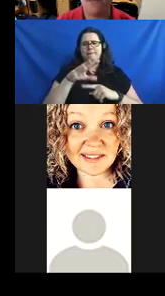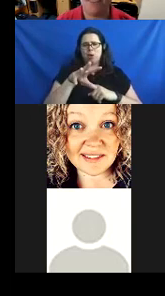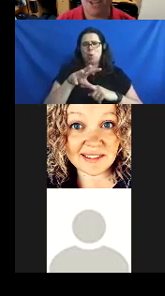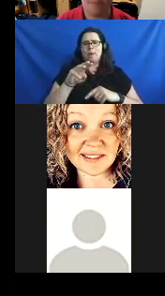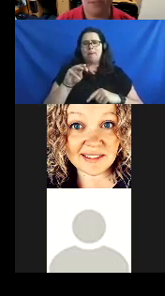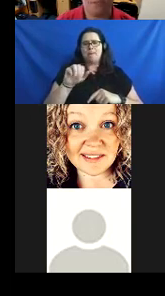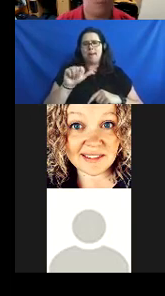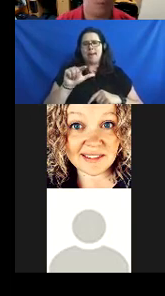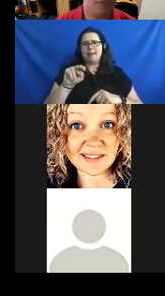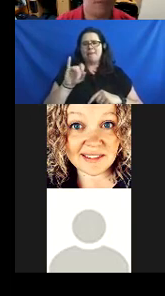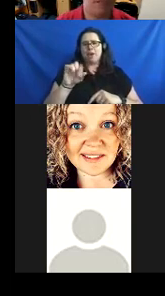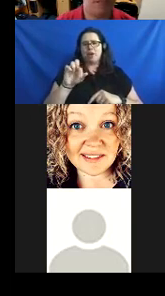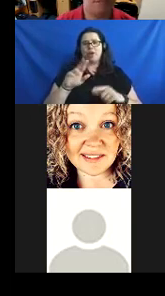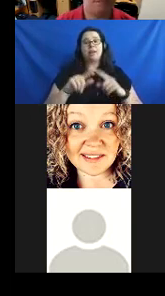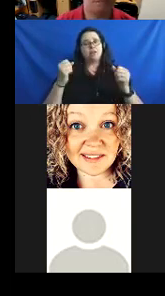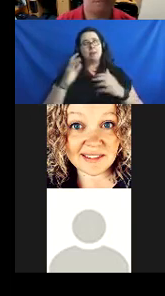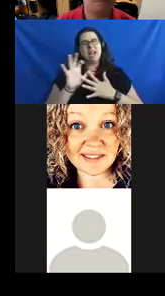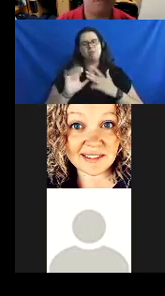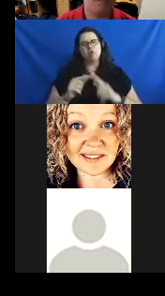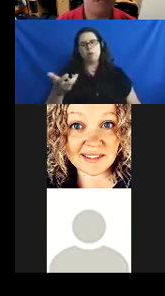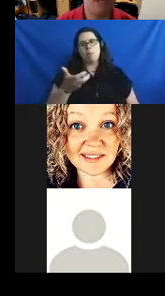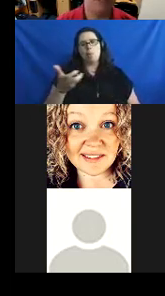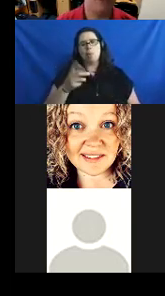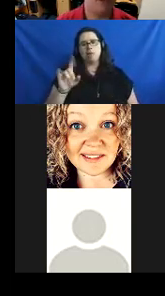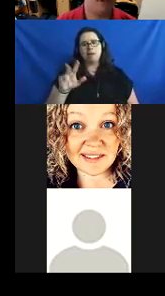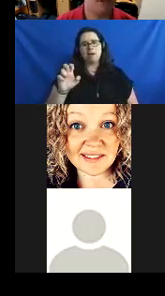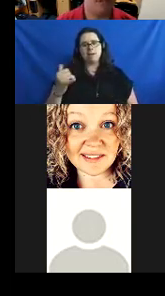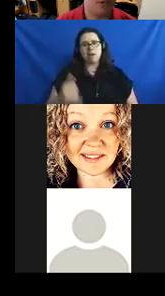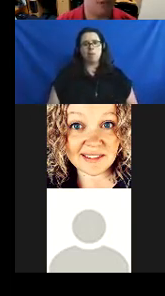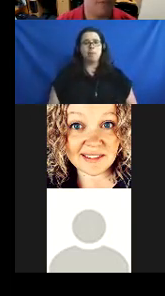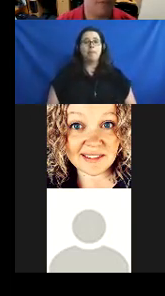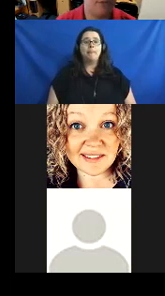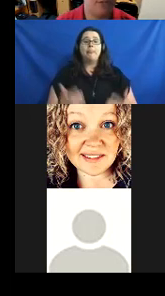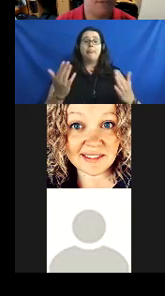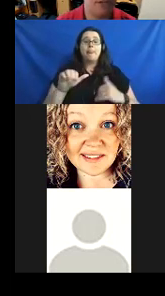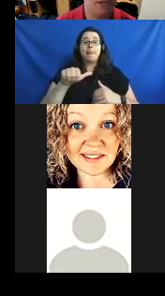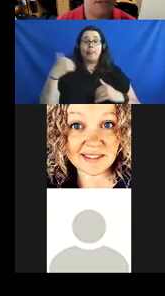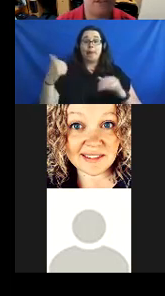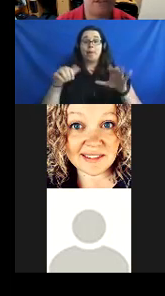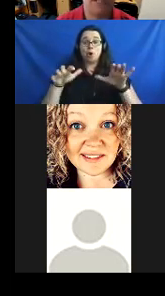THERE ARE MANY OPTIONS WITH THOSE MOBILE DEVICES. ANOTHER CATEGORY FOR ELECTRONIC VIDEO MAGNIFIERS IS